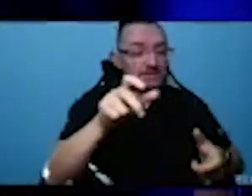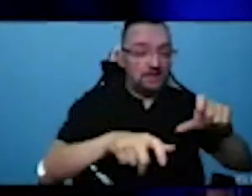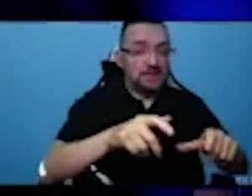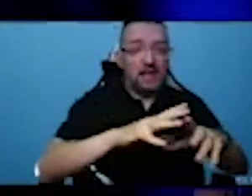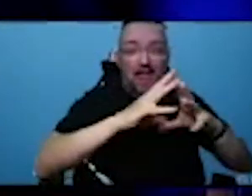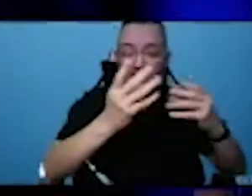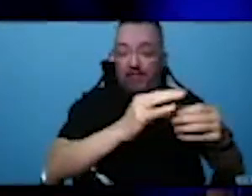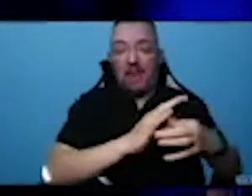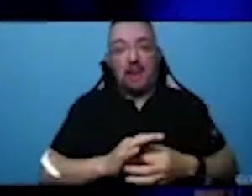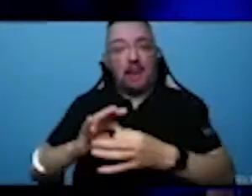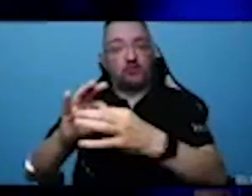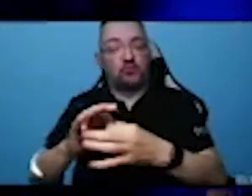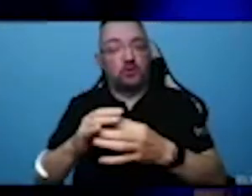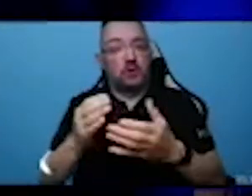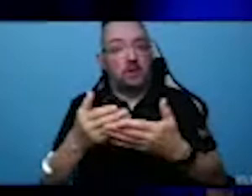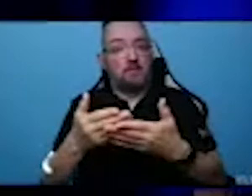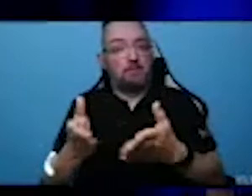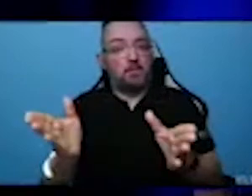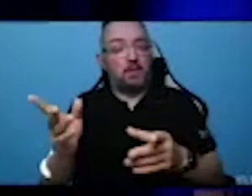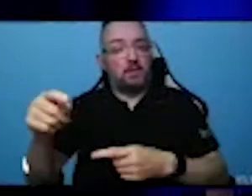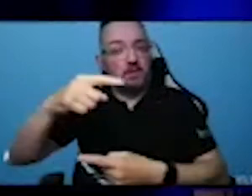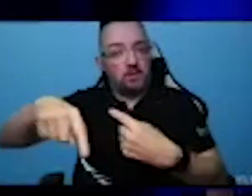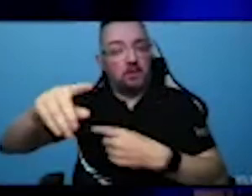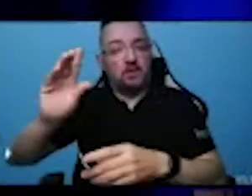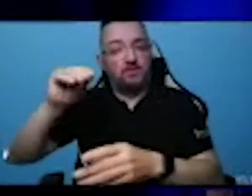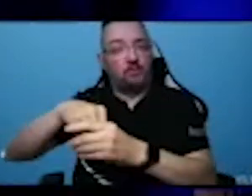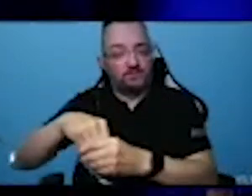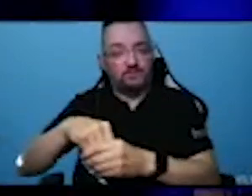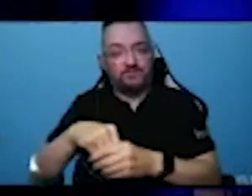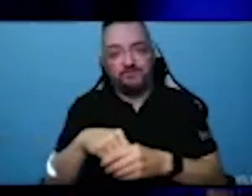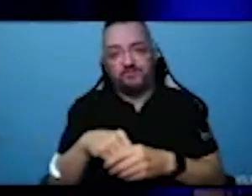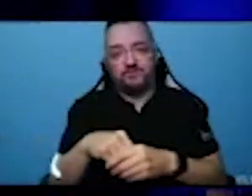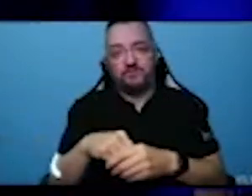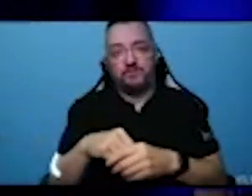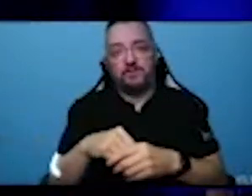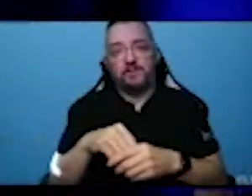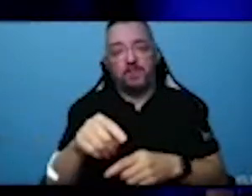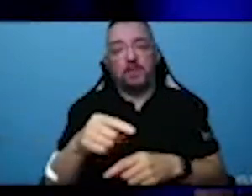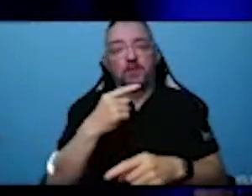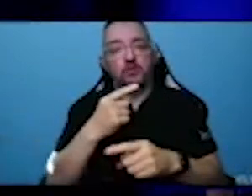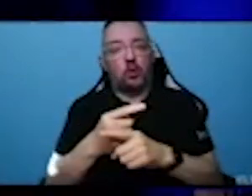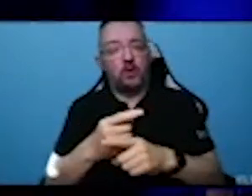And I think it's really important that we talk about how often the systemic inequalities, the deeply entrenched